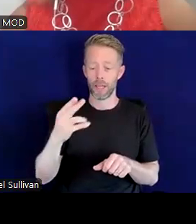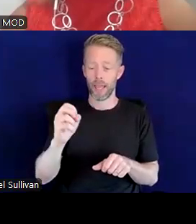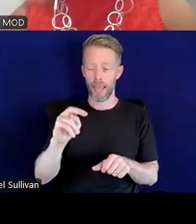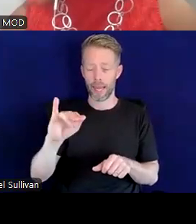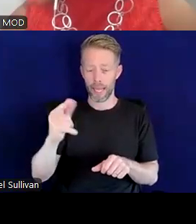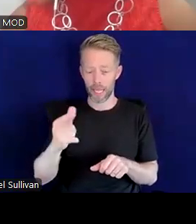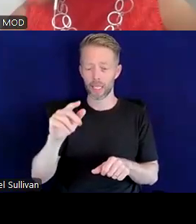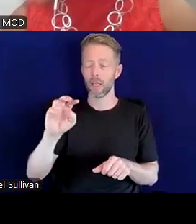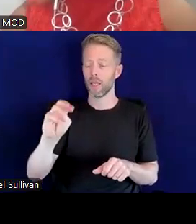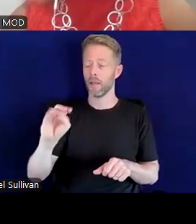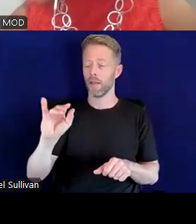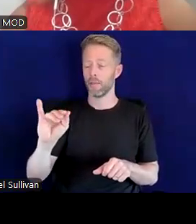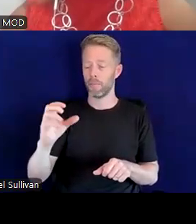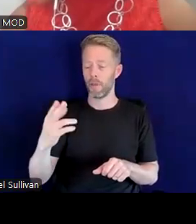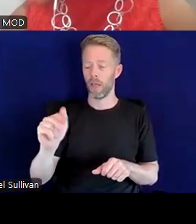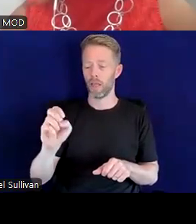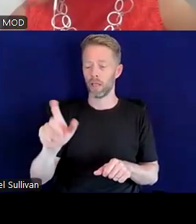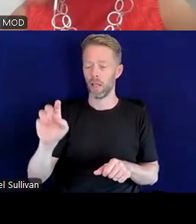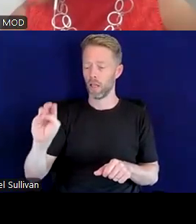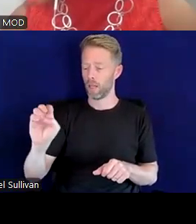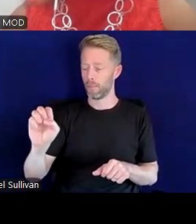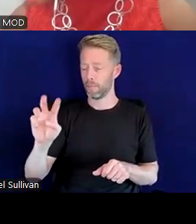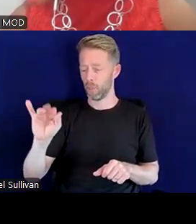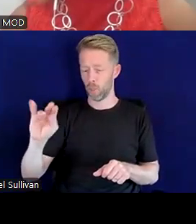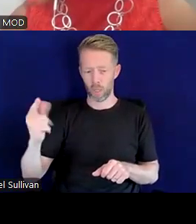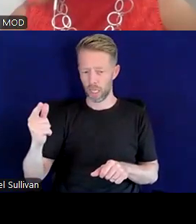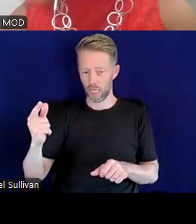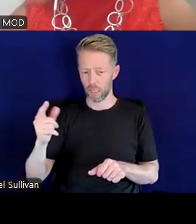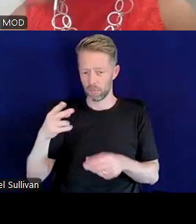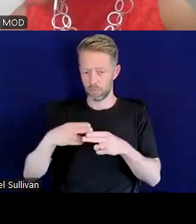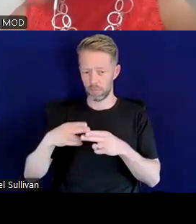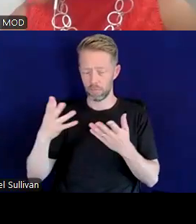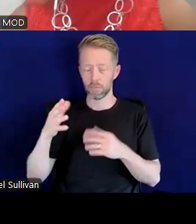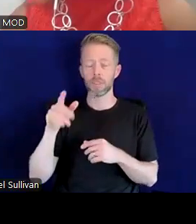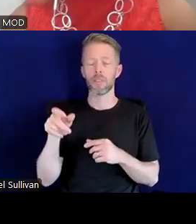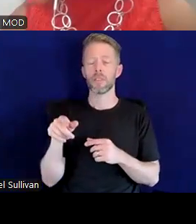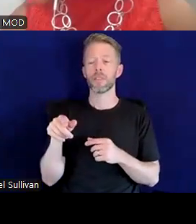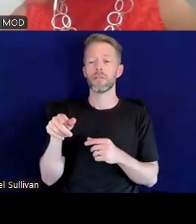Henning, Michael Mu ey, somebody else was on a panel